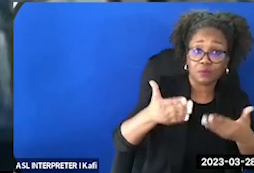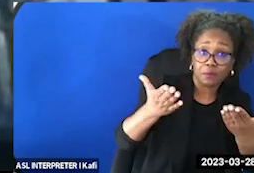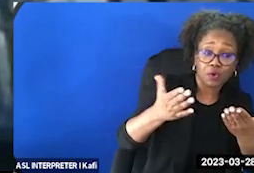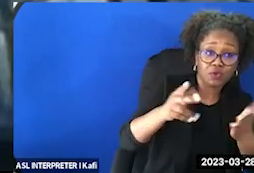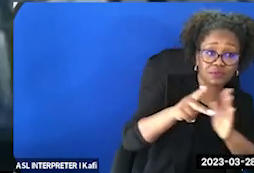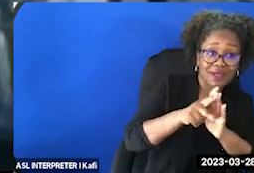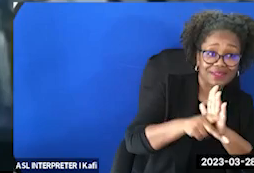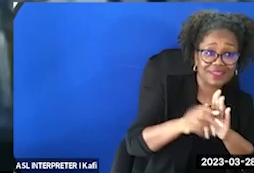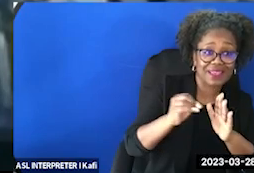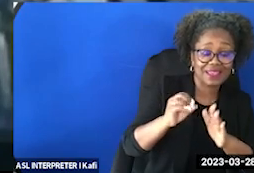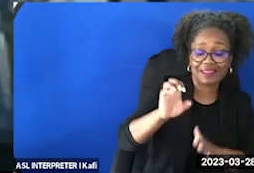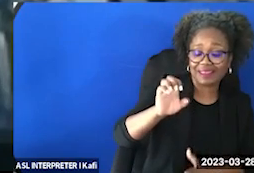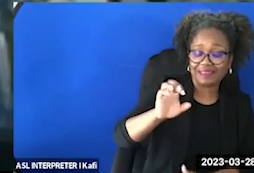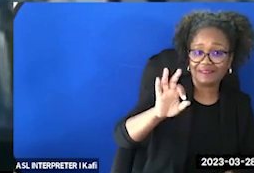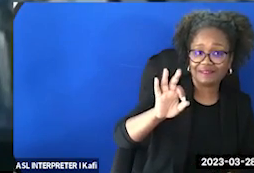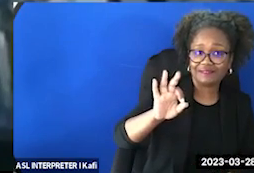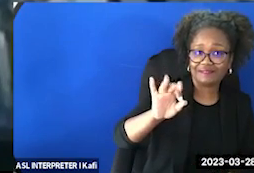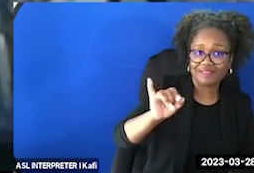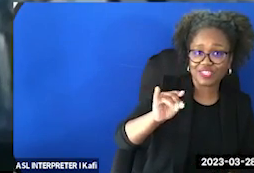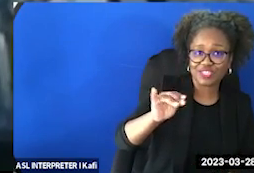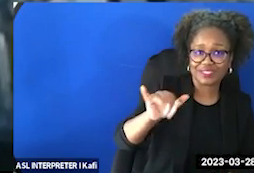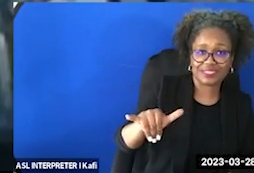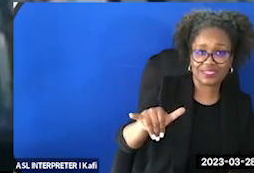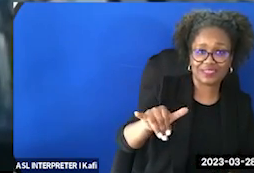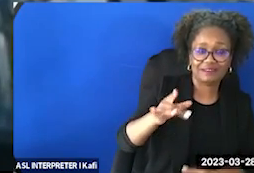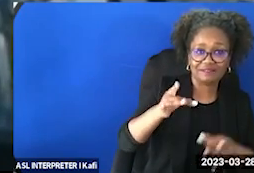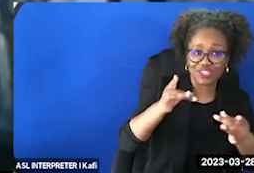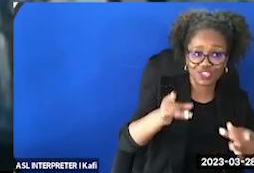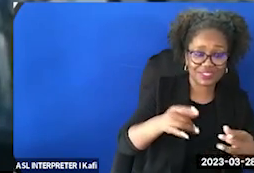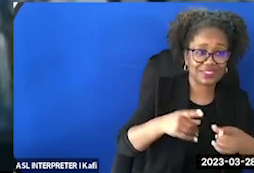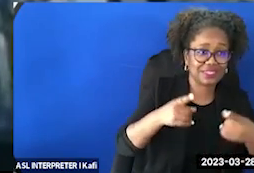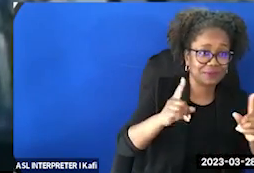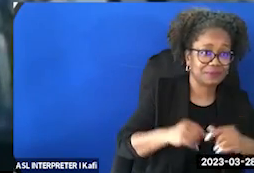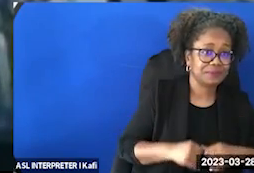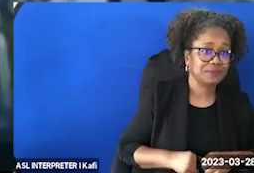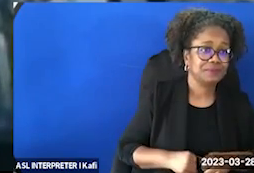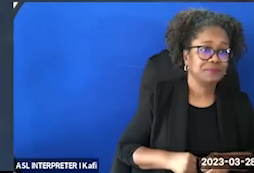Kimberly: And I guess just looking at what's in place now. Kimberly: And yeah, and why?